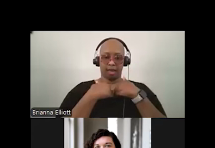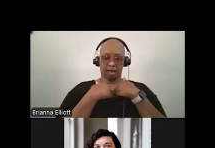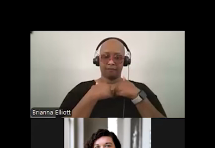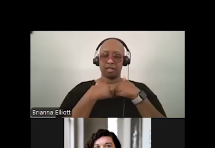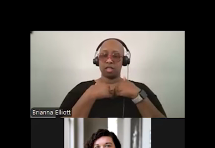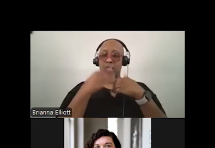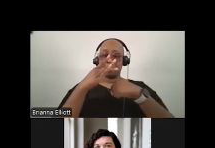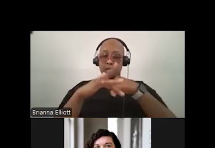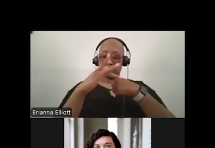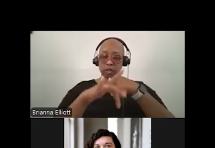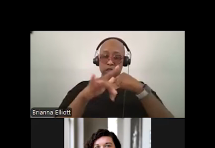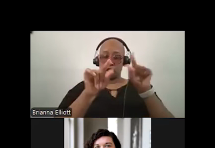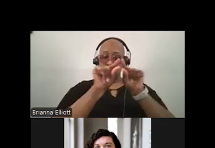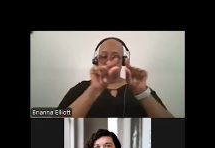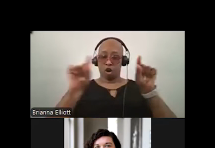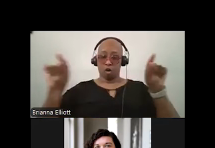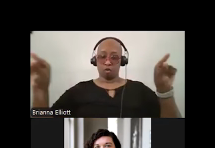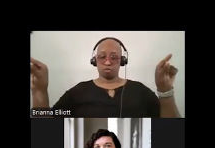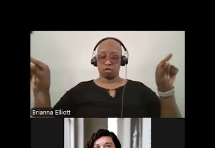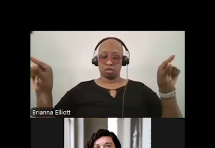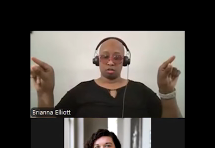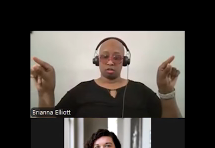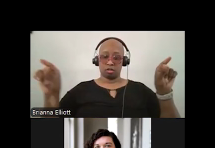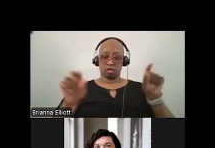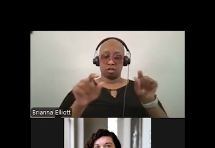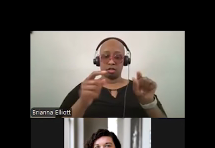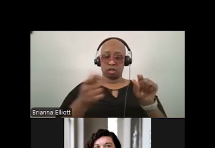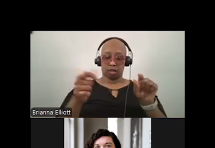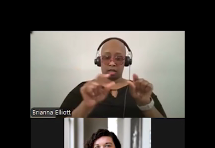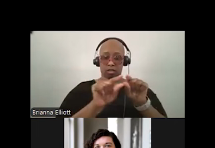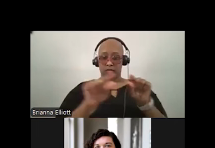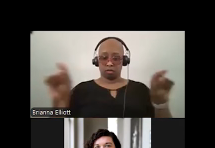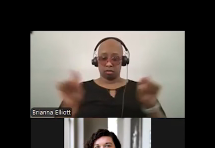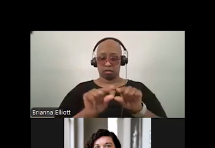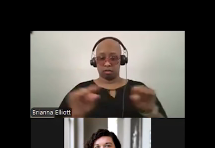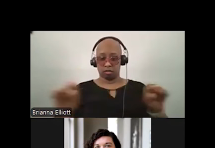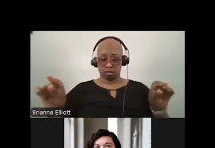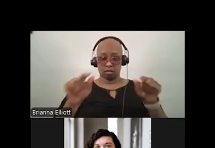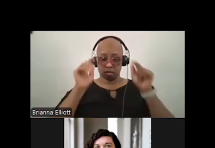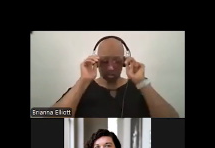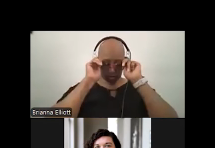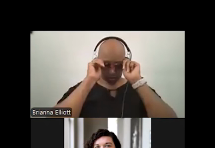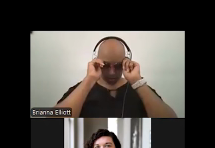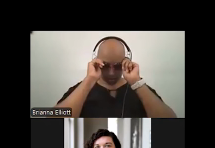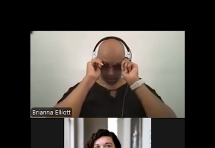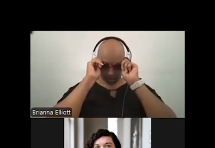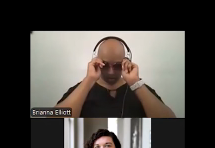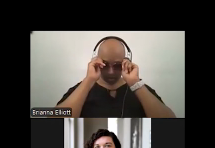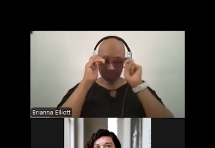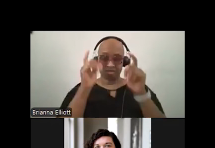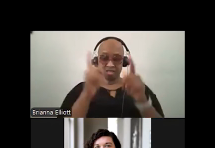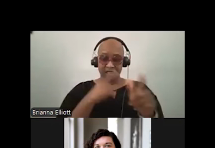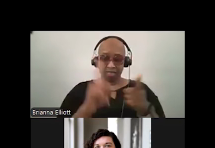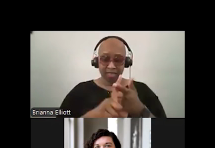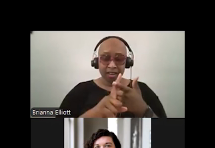we want to go through and delete our empty rows. There we go. And then another change we want to